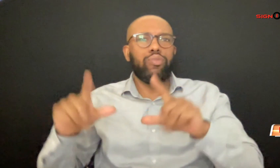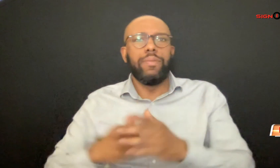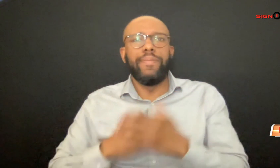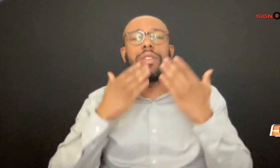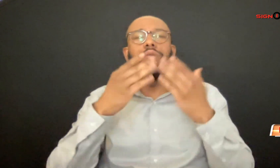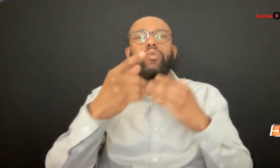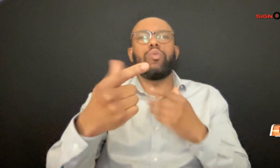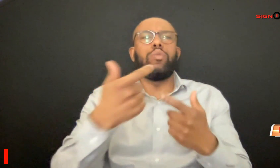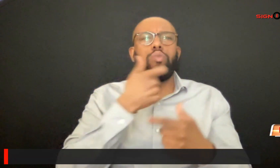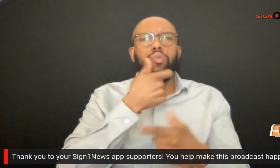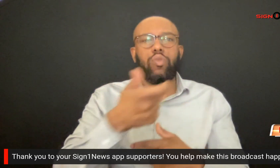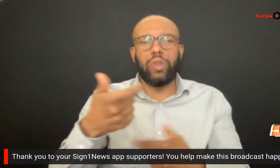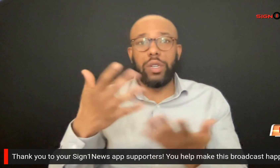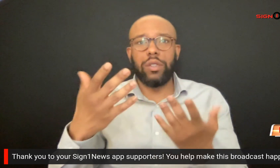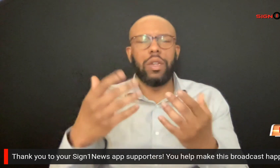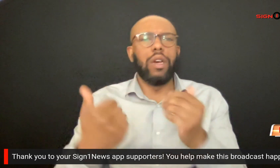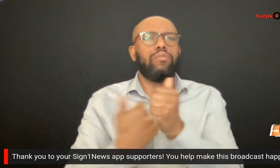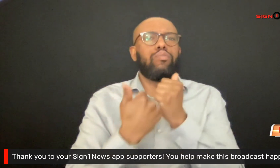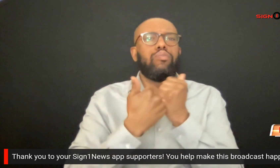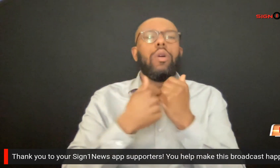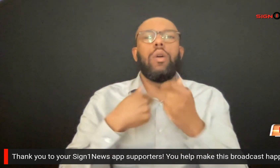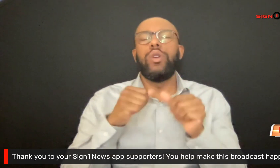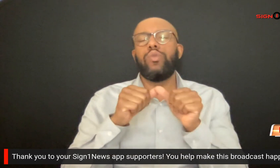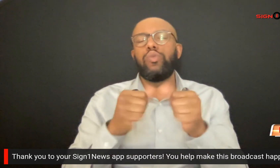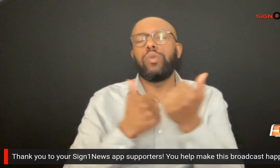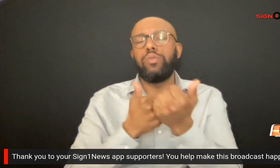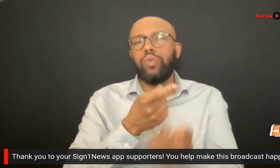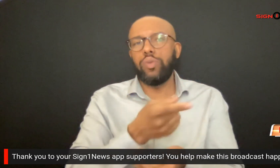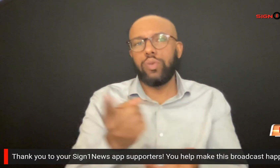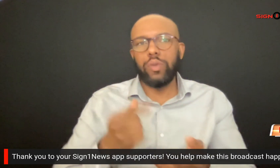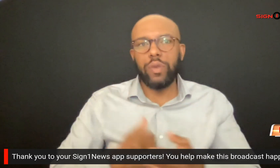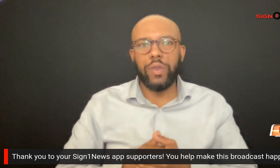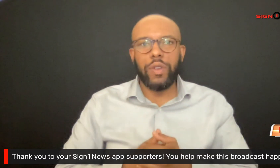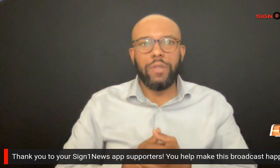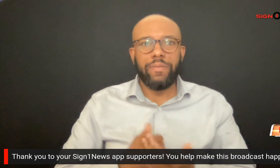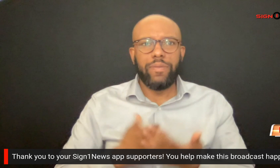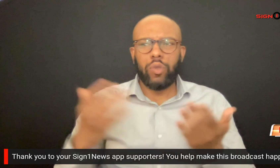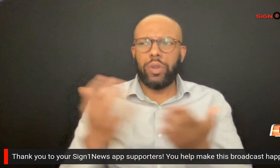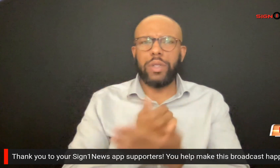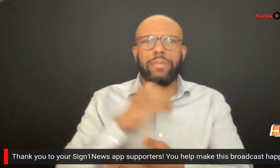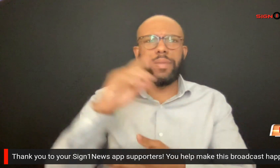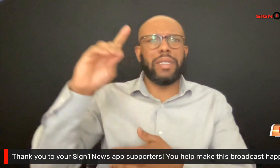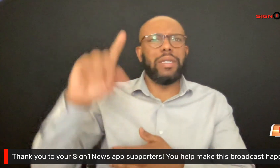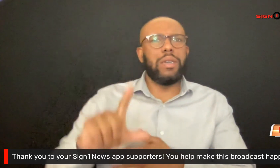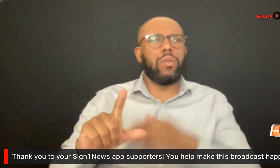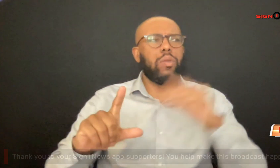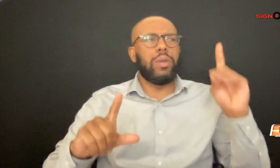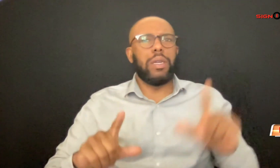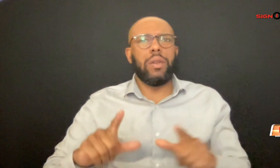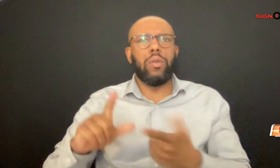a big thank you to our Sign1News app supporters you help make this broadcast happen you can